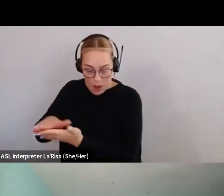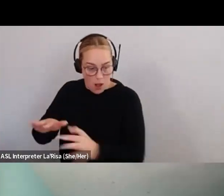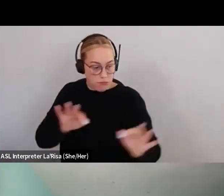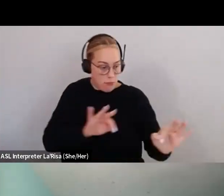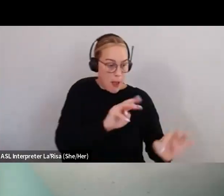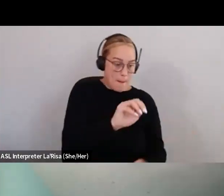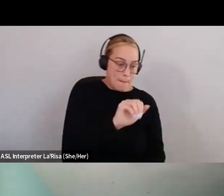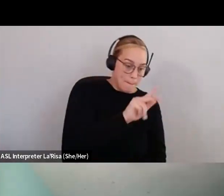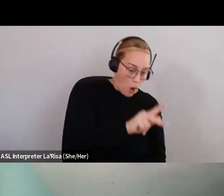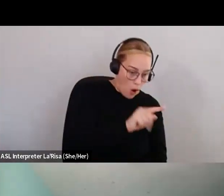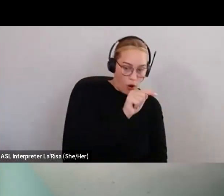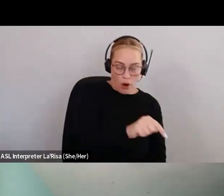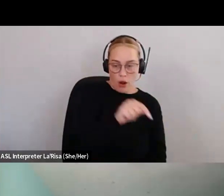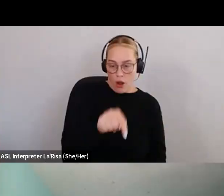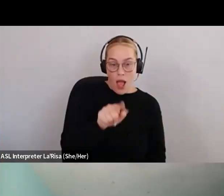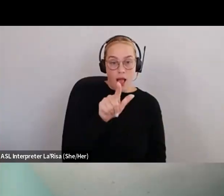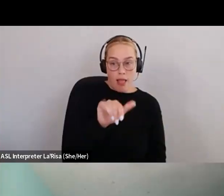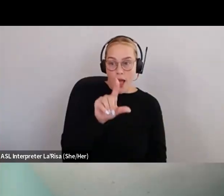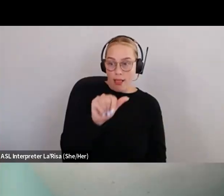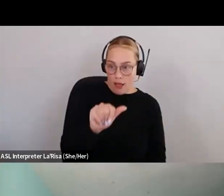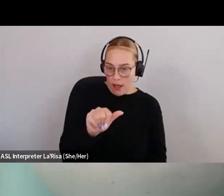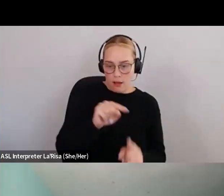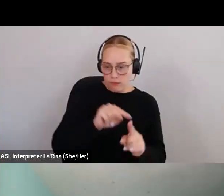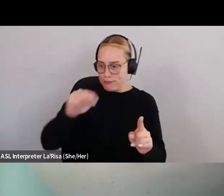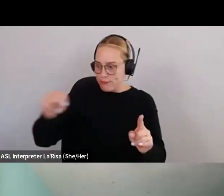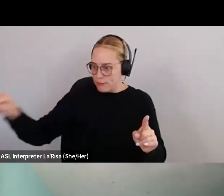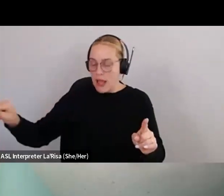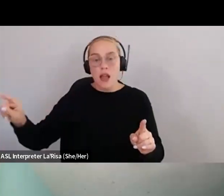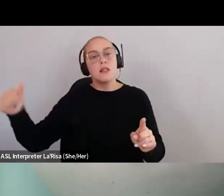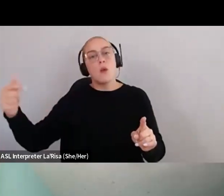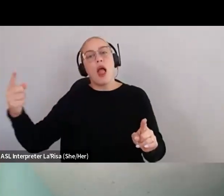someone else at the office that could put the mail in the mail boxes? What